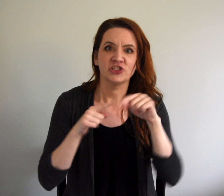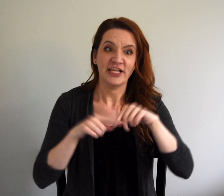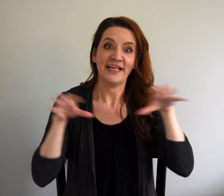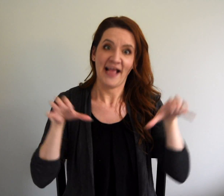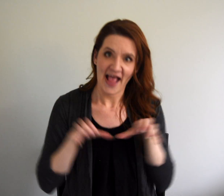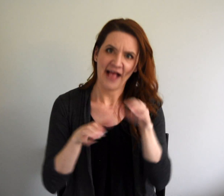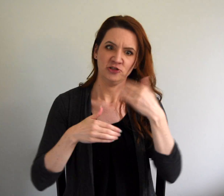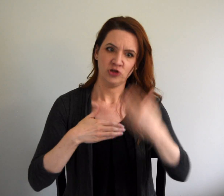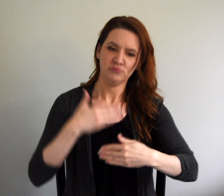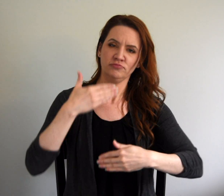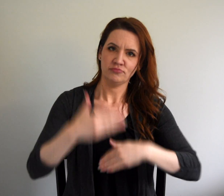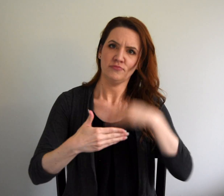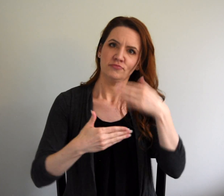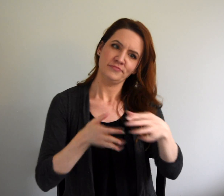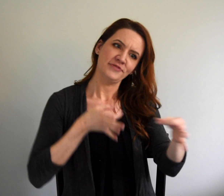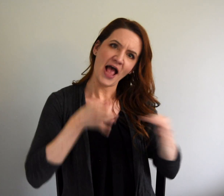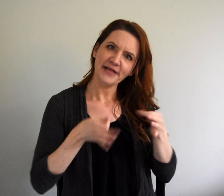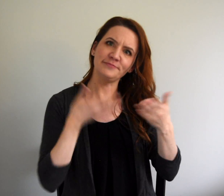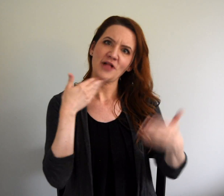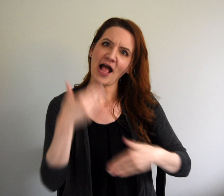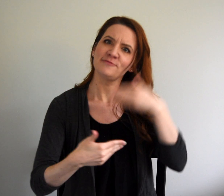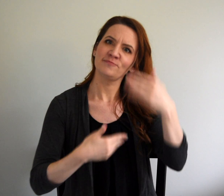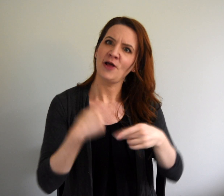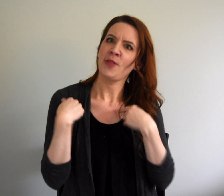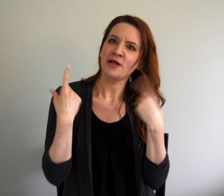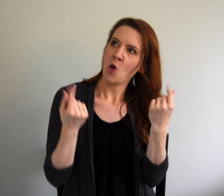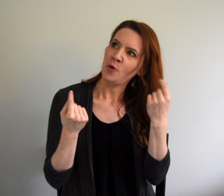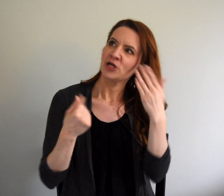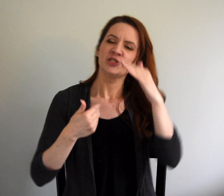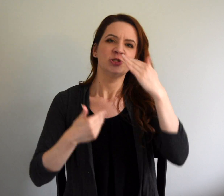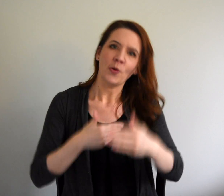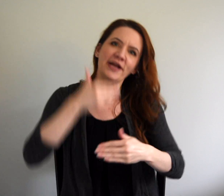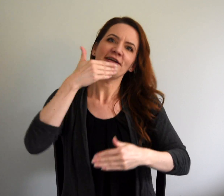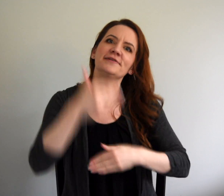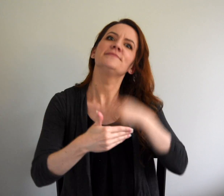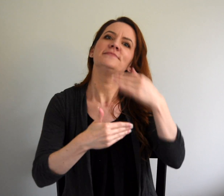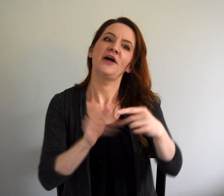they're working on, and post it on social media. That's a great way to draw people